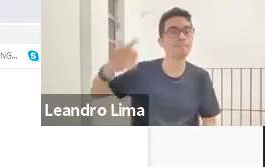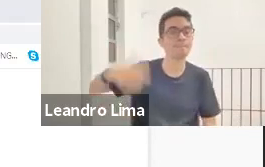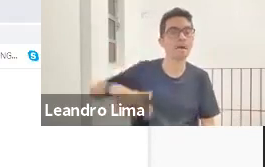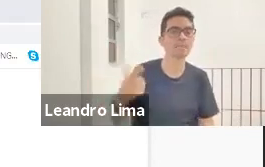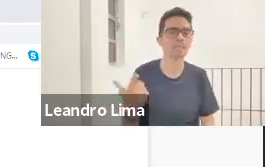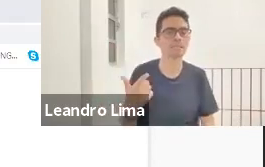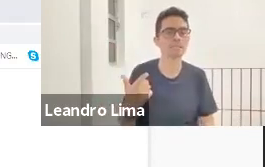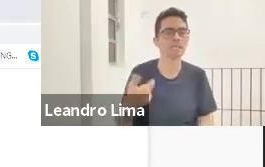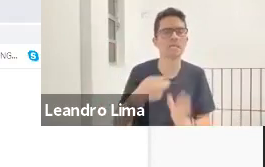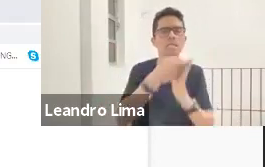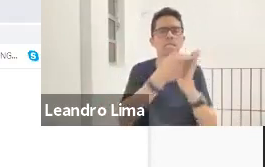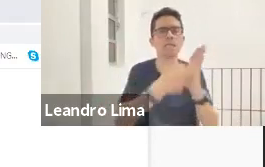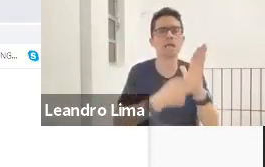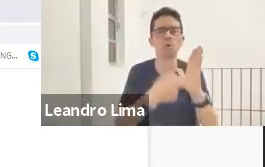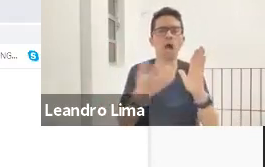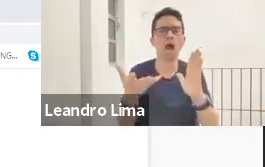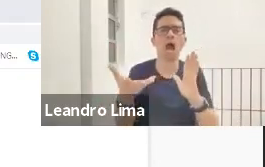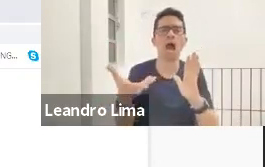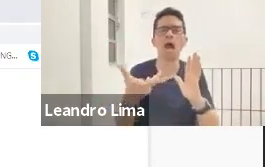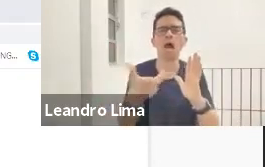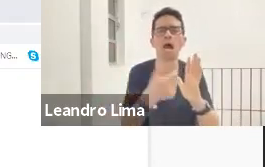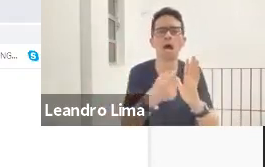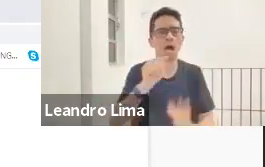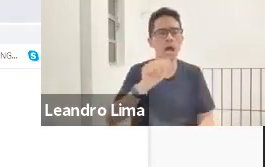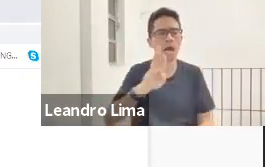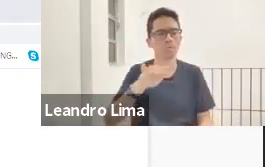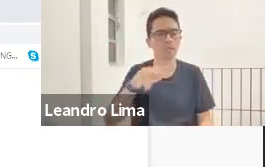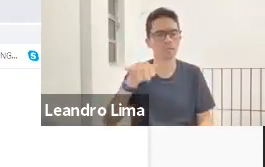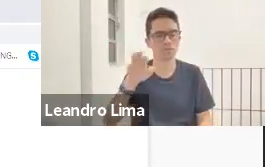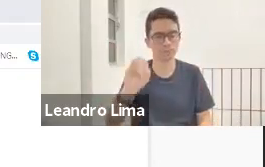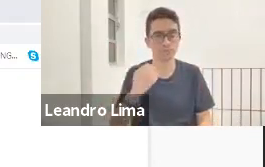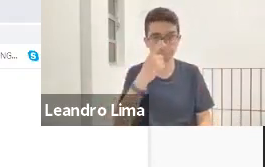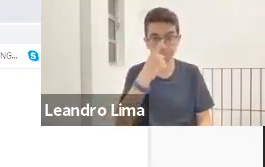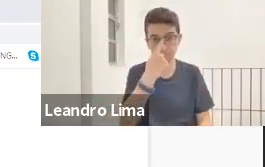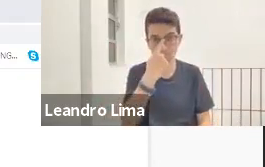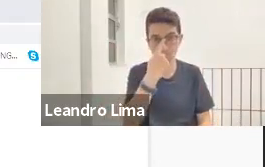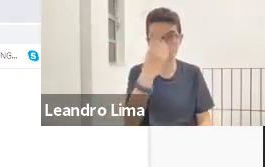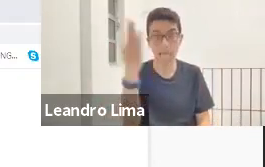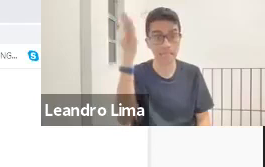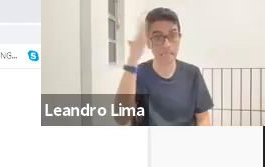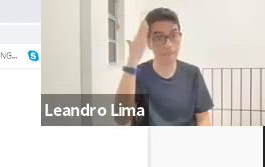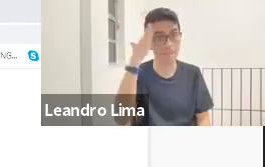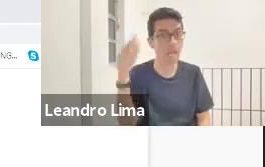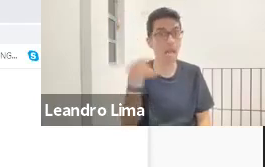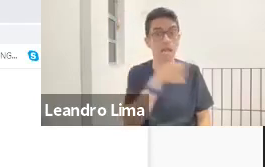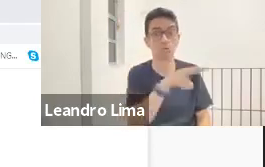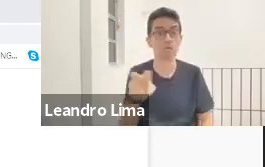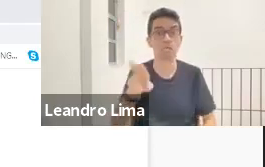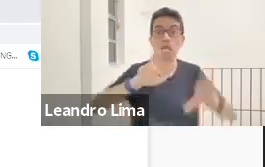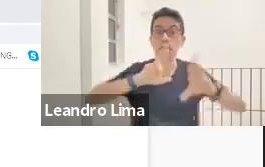gument and make sure that they're just and make sure that there re distinct because there are many ways you can do this.